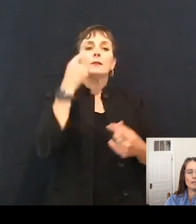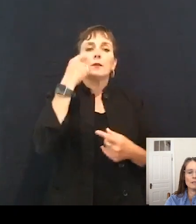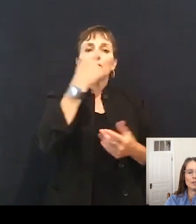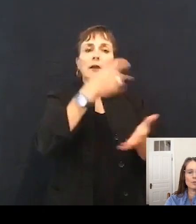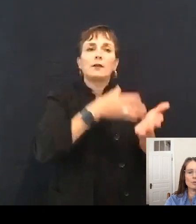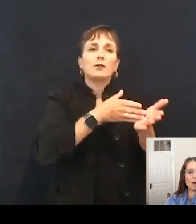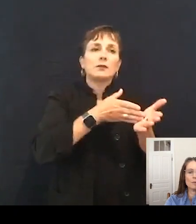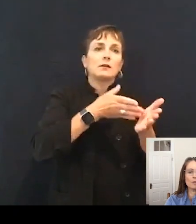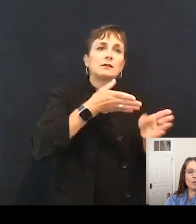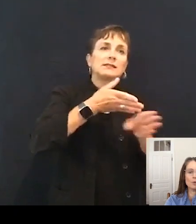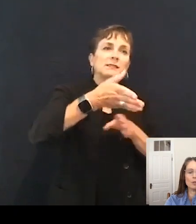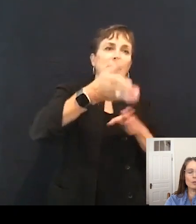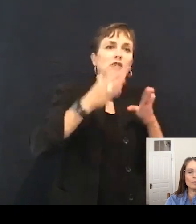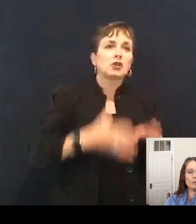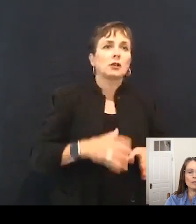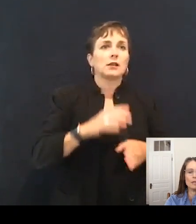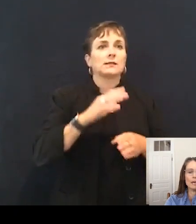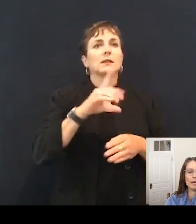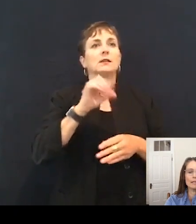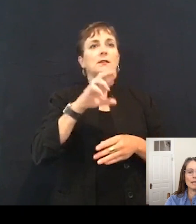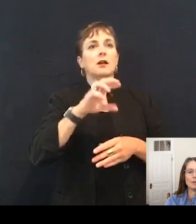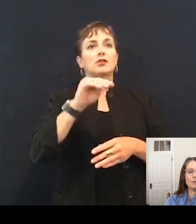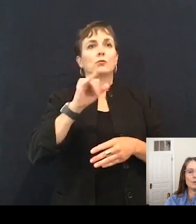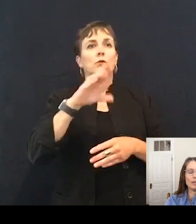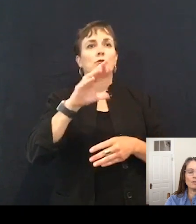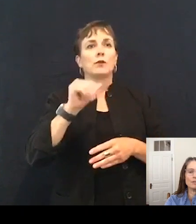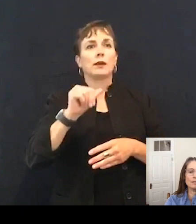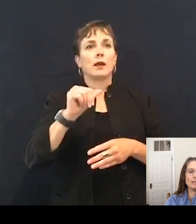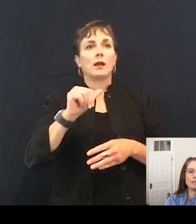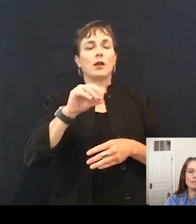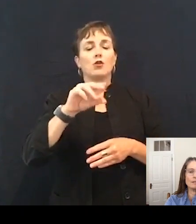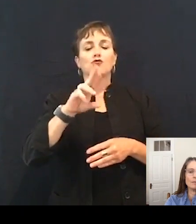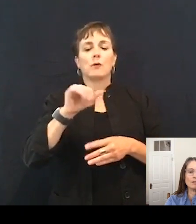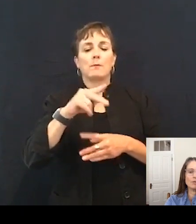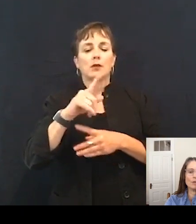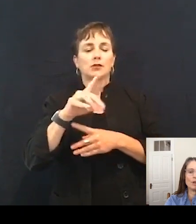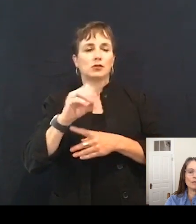Robert Koenekoop at MUHC in Montreal, Canada, or